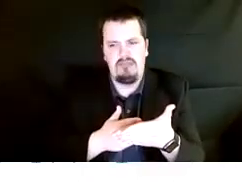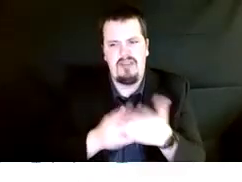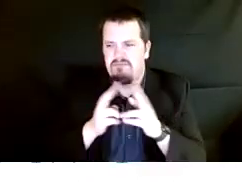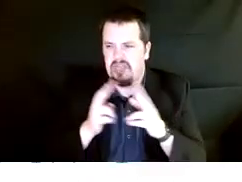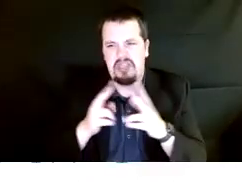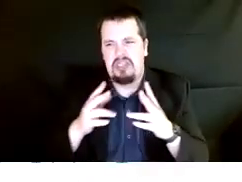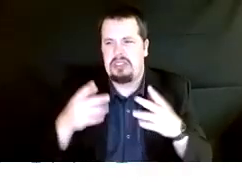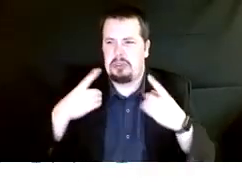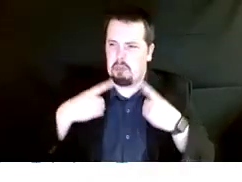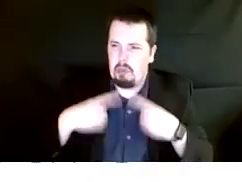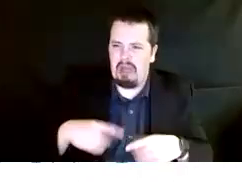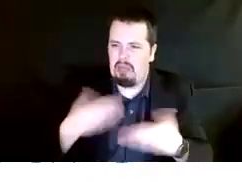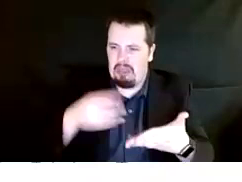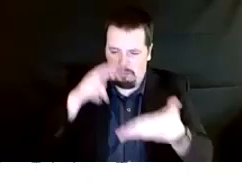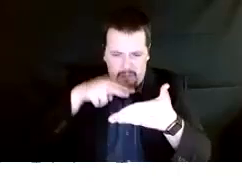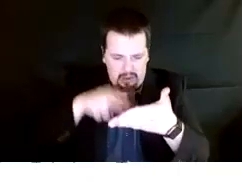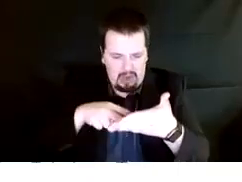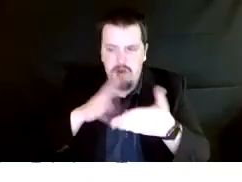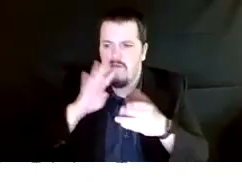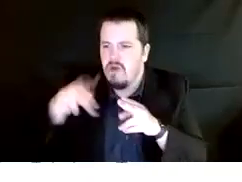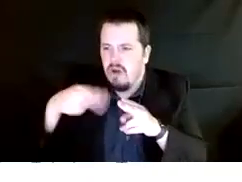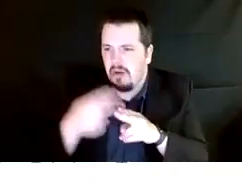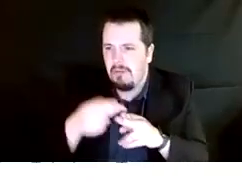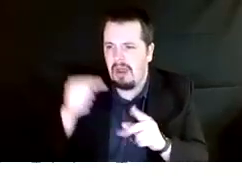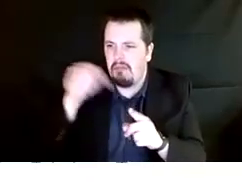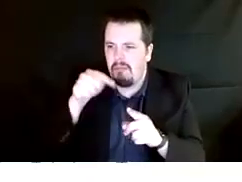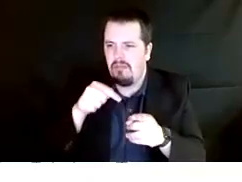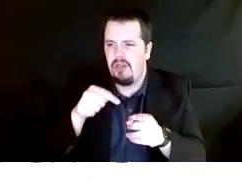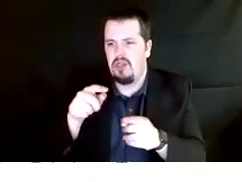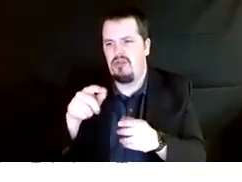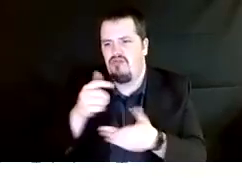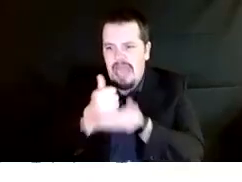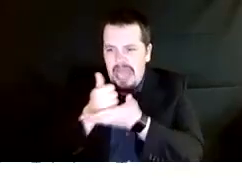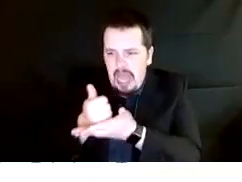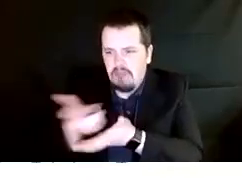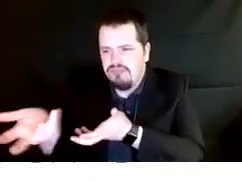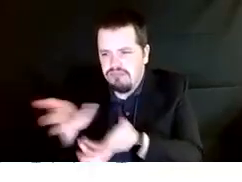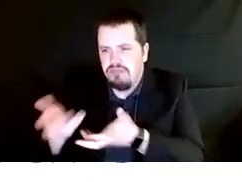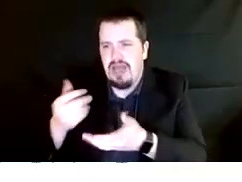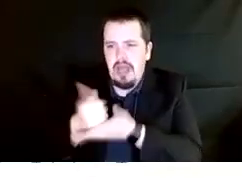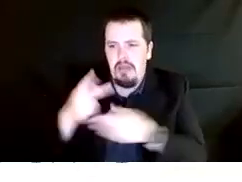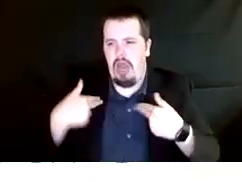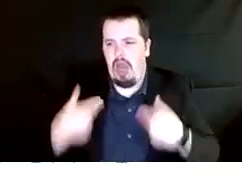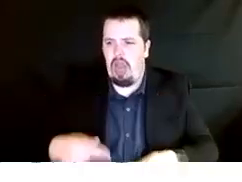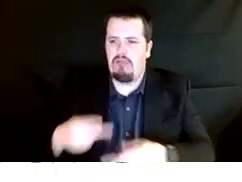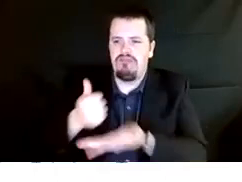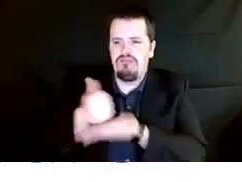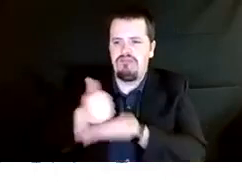things ever because what you're talking about here is triaging, triaging people for who may